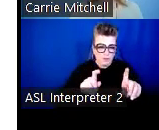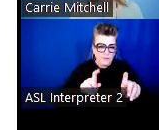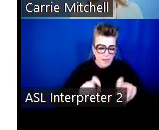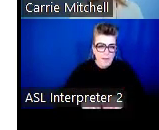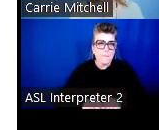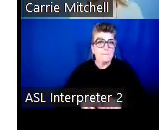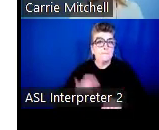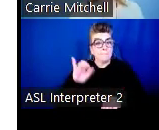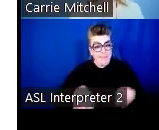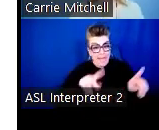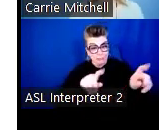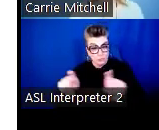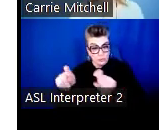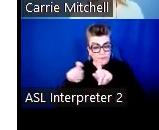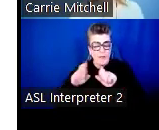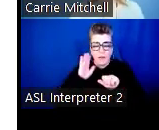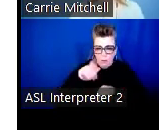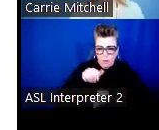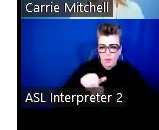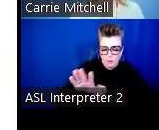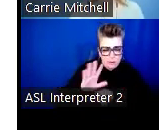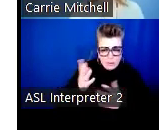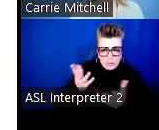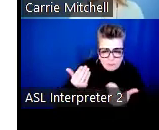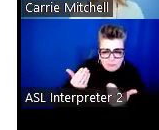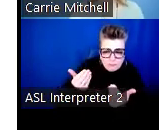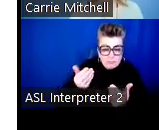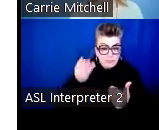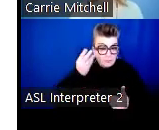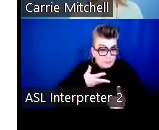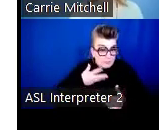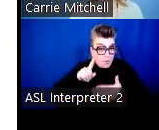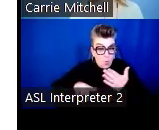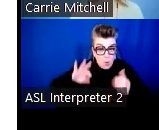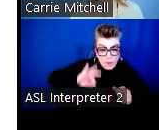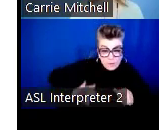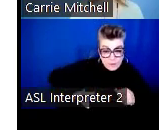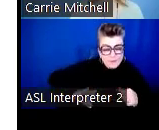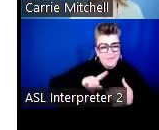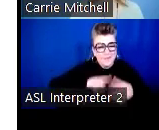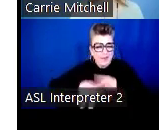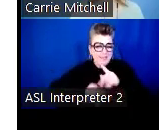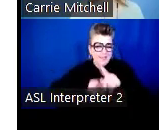And we'd really like to know, you know, what you found useful, and what types of things you're still kind of looking for